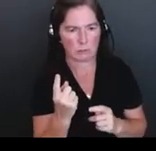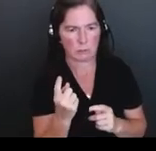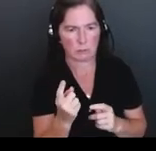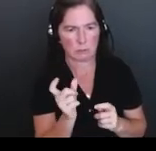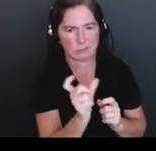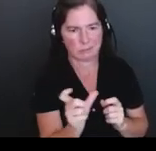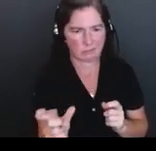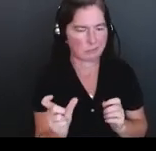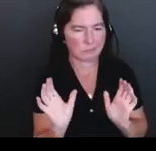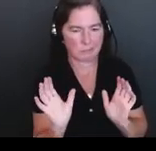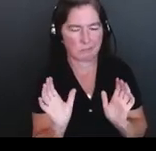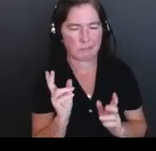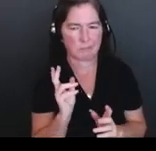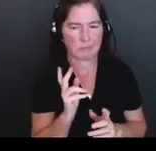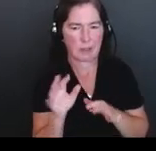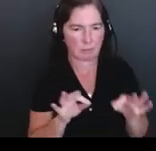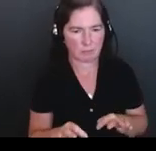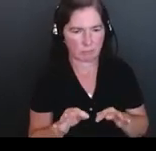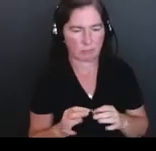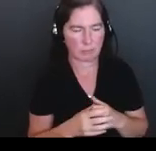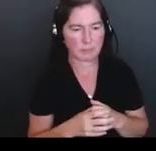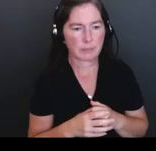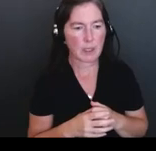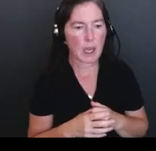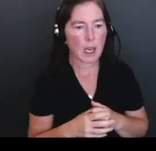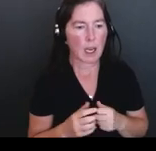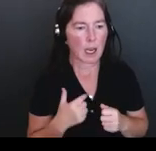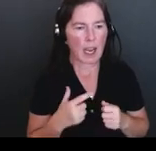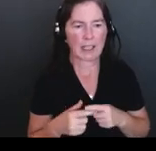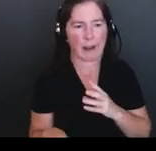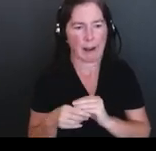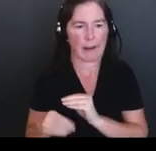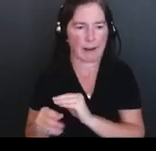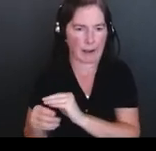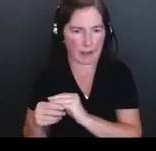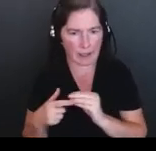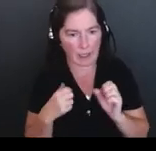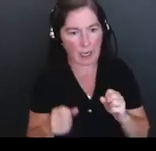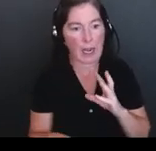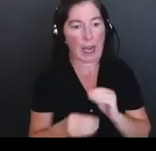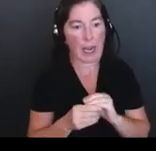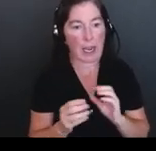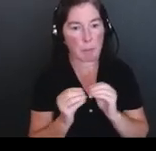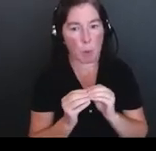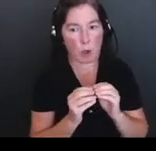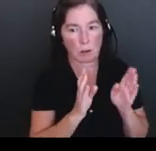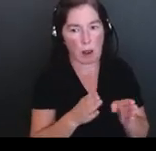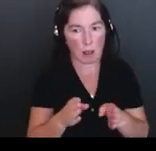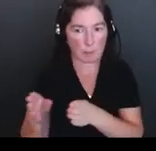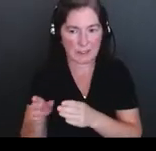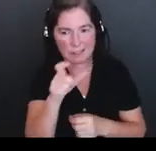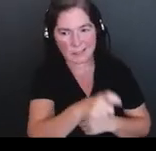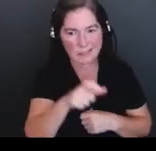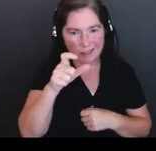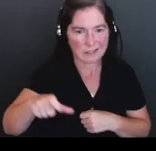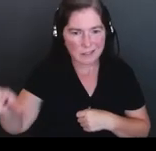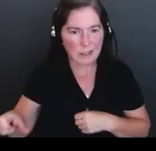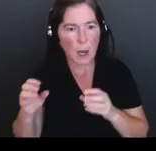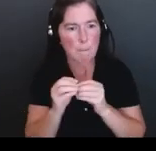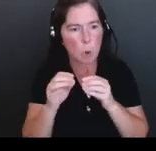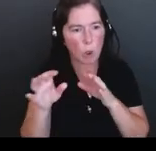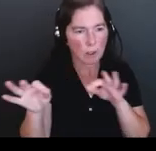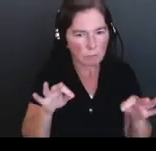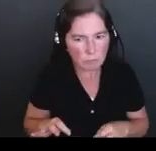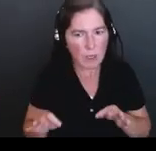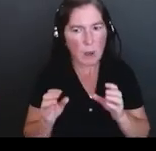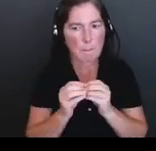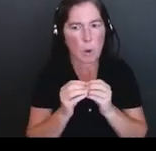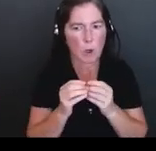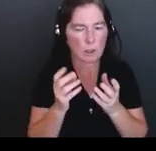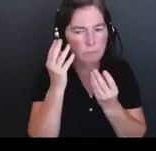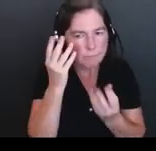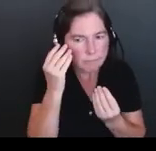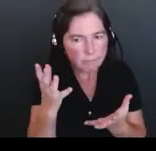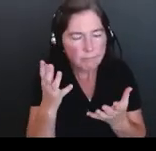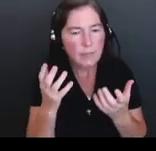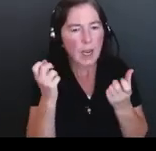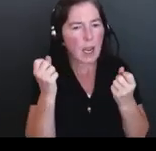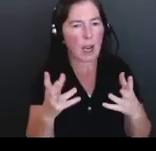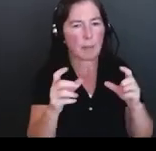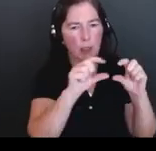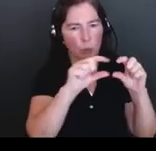Once I click on it, a little trash can shows up. One-point rubrics are pretty popular right now. So if you just wanted one category, but did you do it or not, you could just keep this